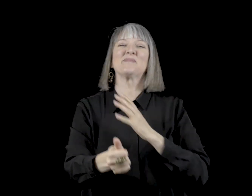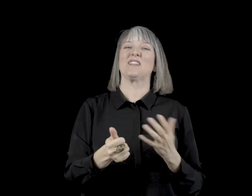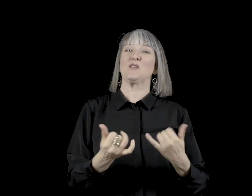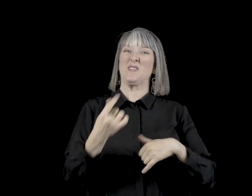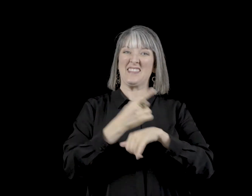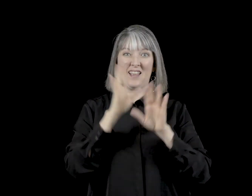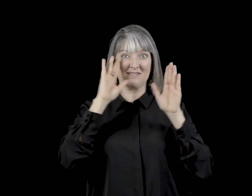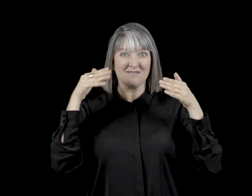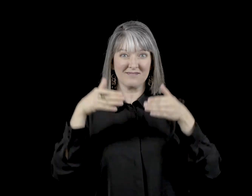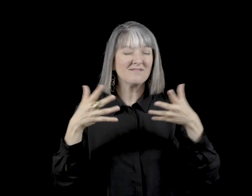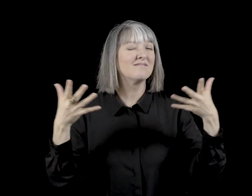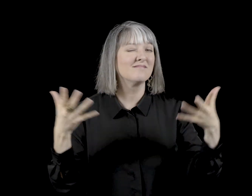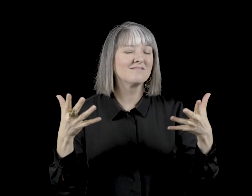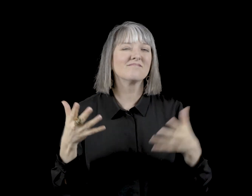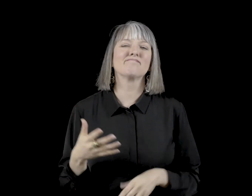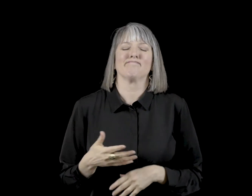So for today what shall we focus on?